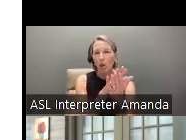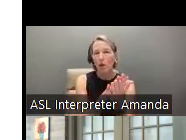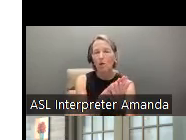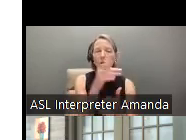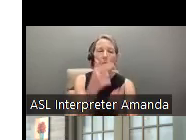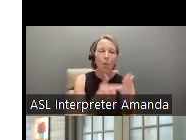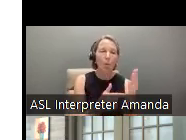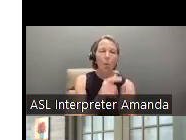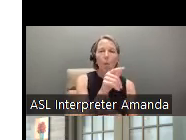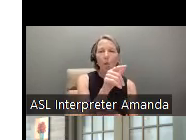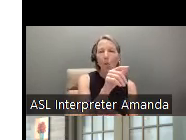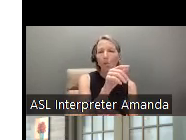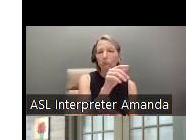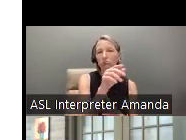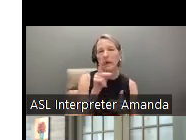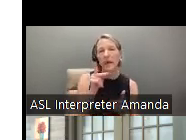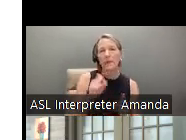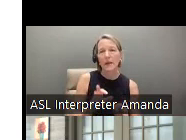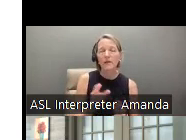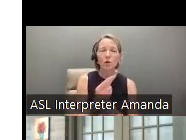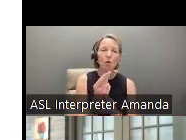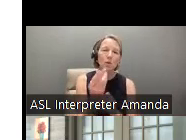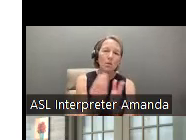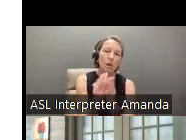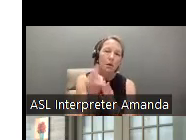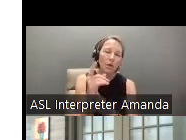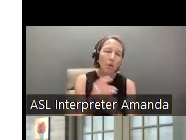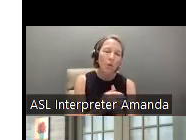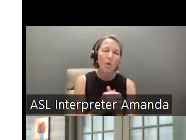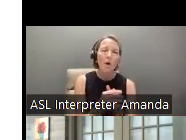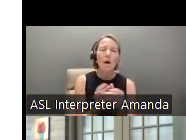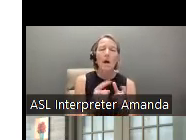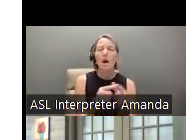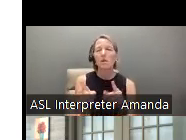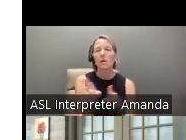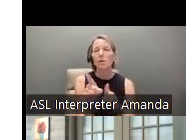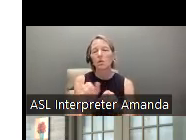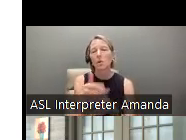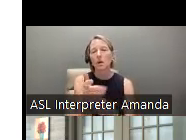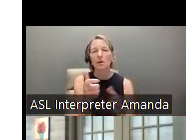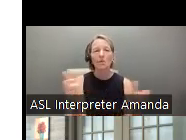the beneficiary is using their their funds for and then also another big one is that ensuring that